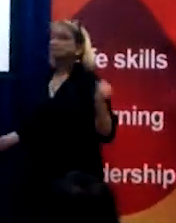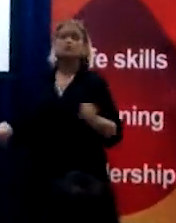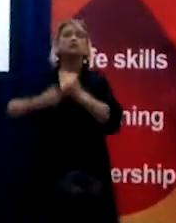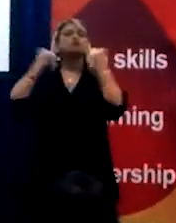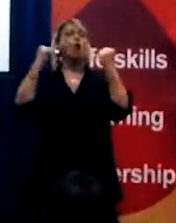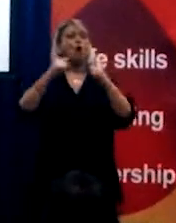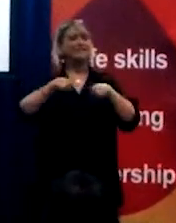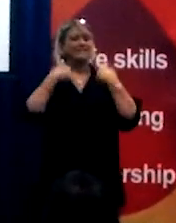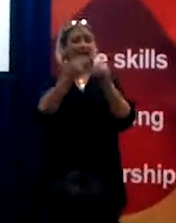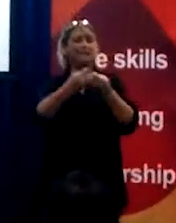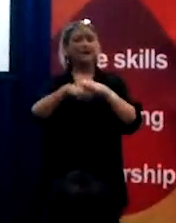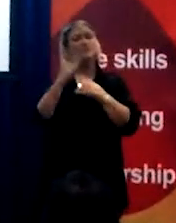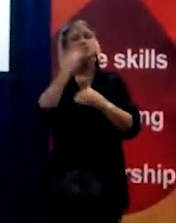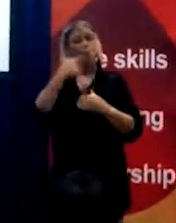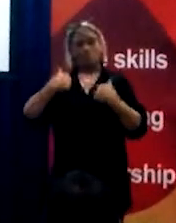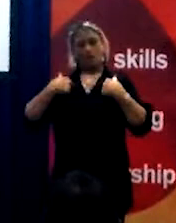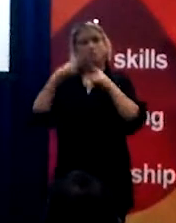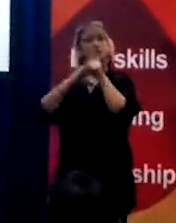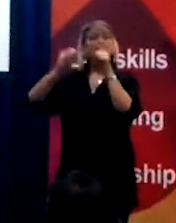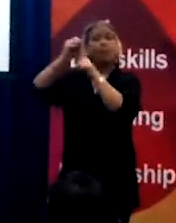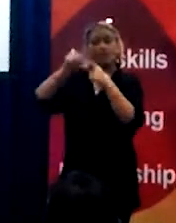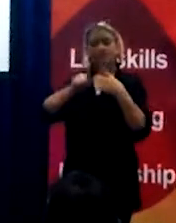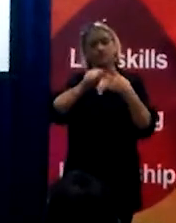There’s me, the principal. We’ve got our teachers, who are amazing.